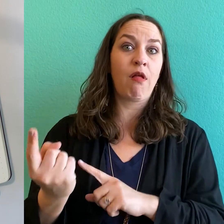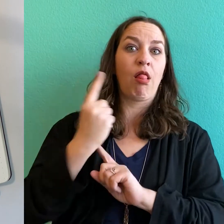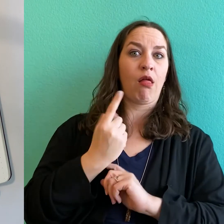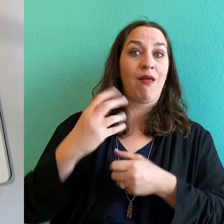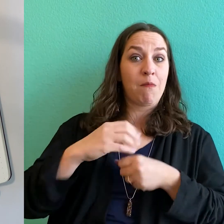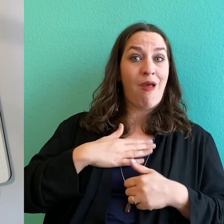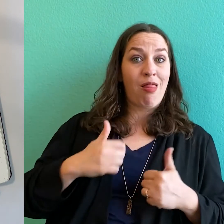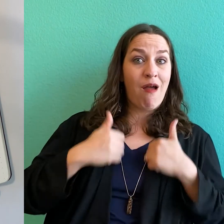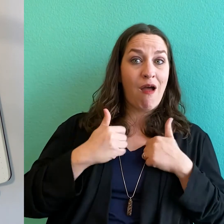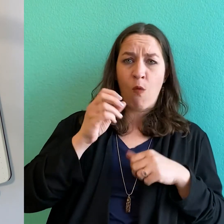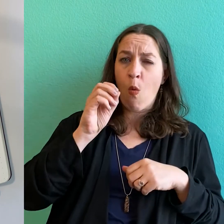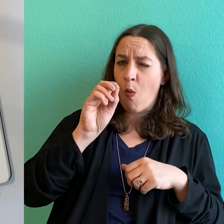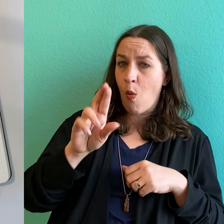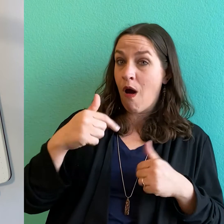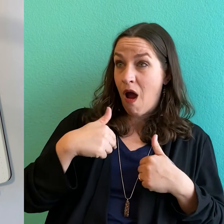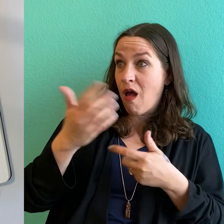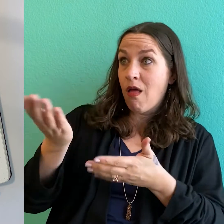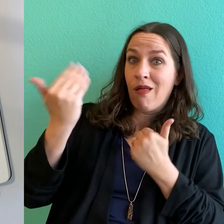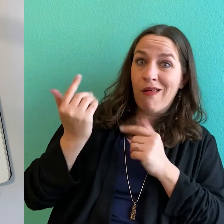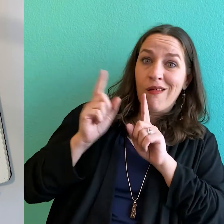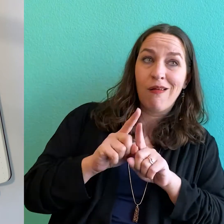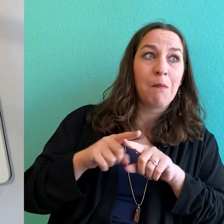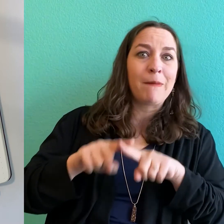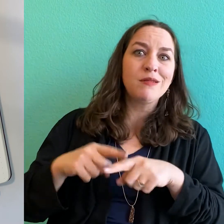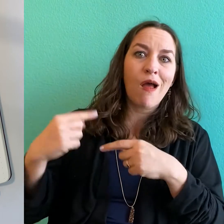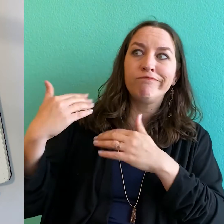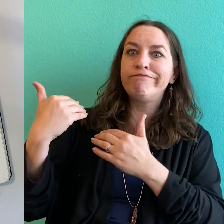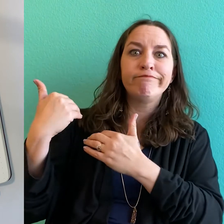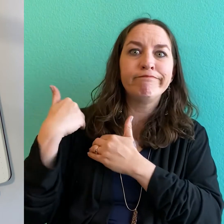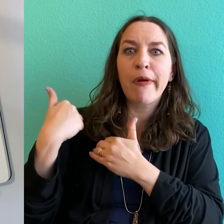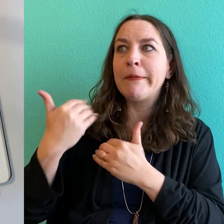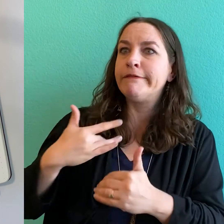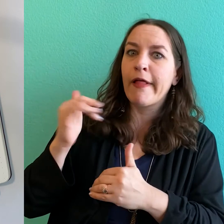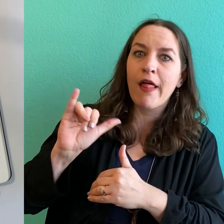that I would choose or have they placed themselves there or did I place them there out of